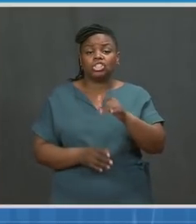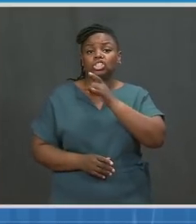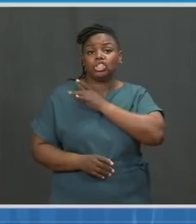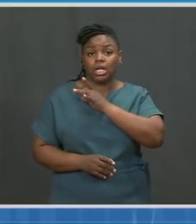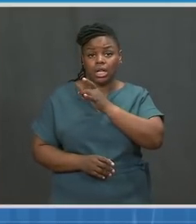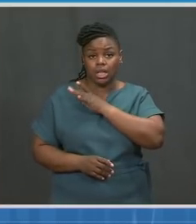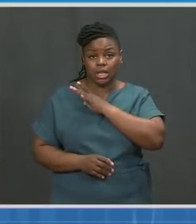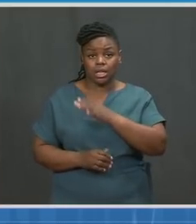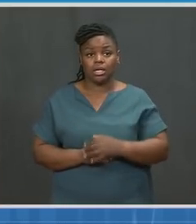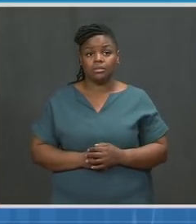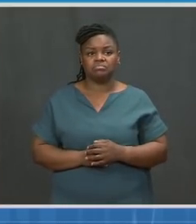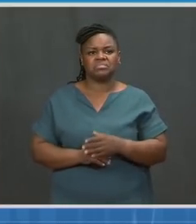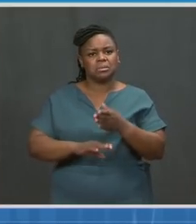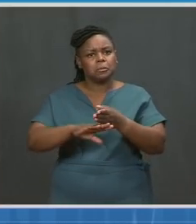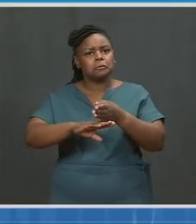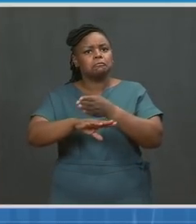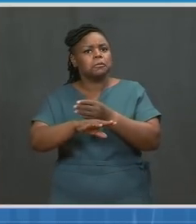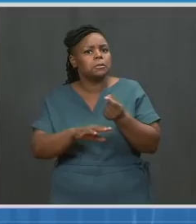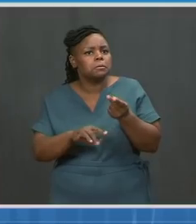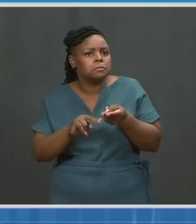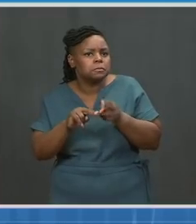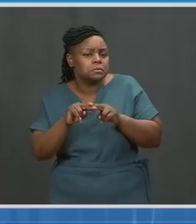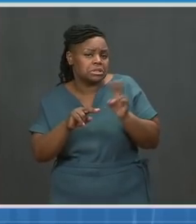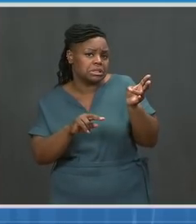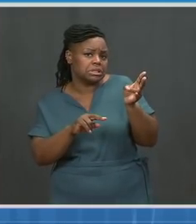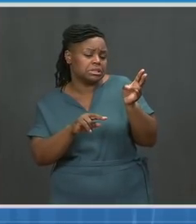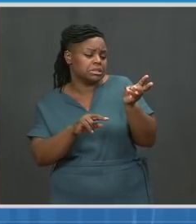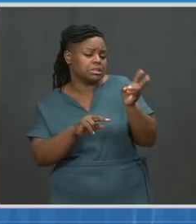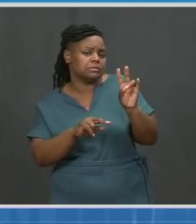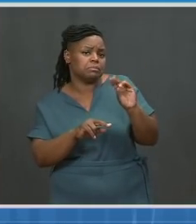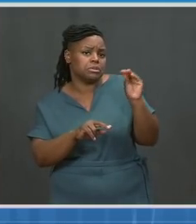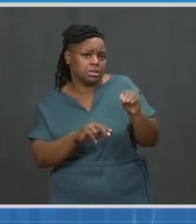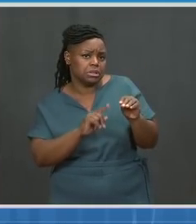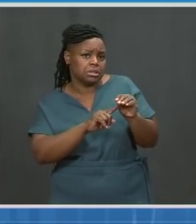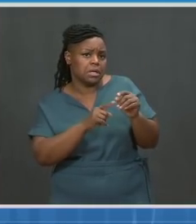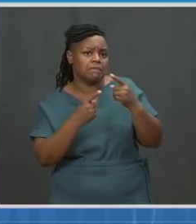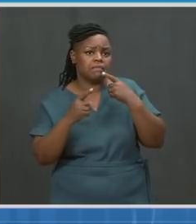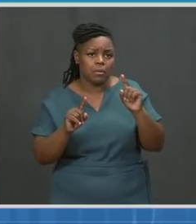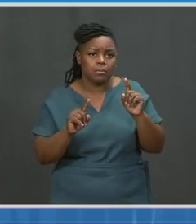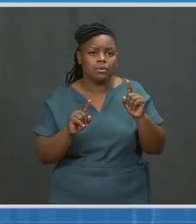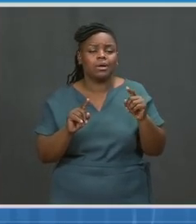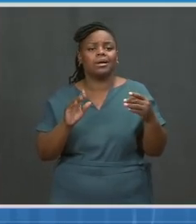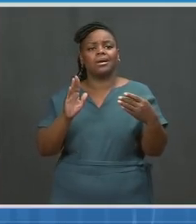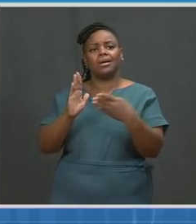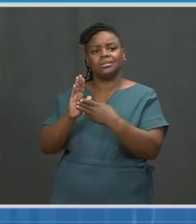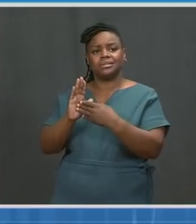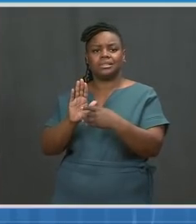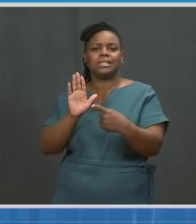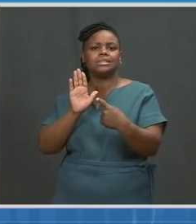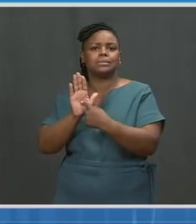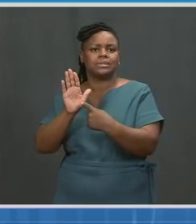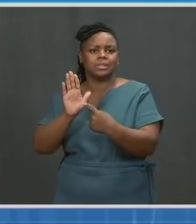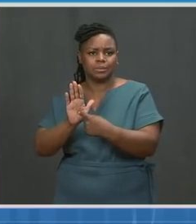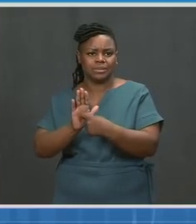67 percent effective versus symptomatic disease 14 days after the second dose.